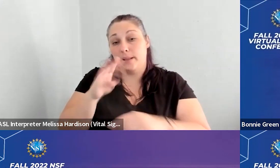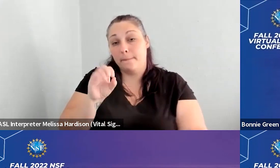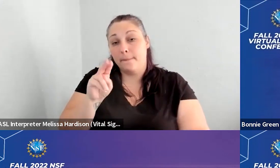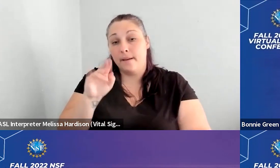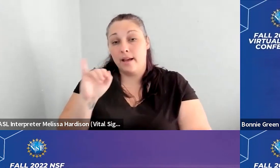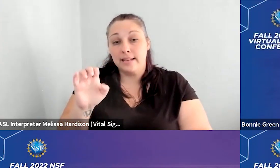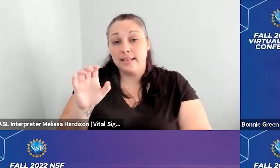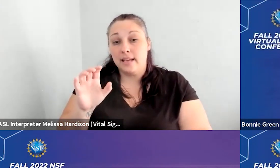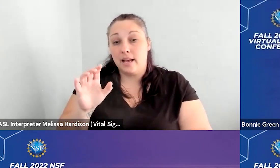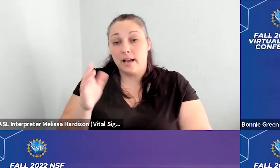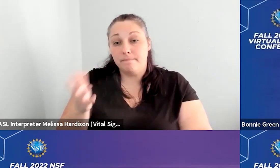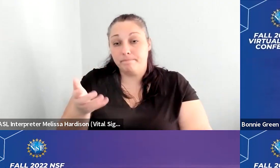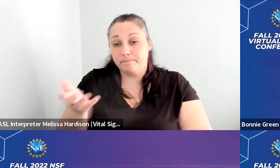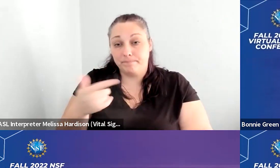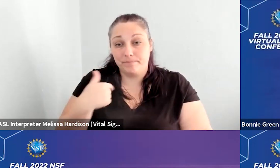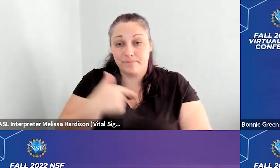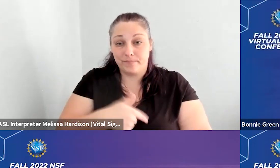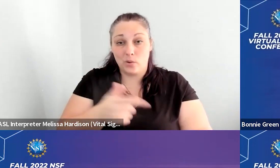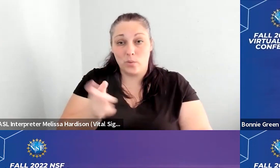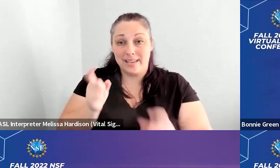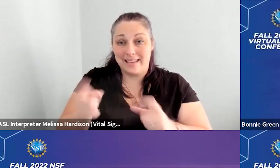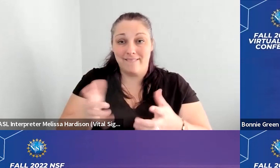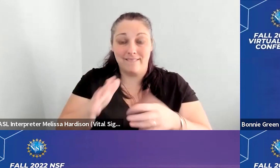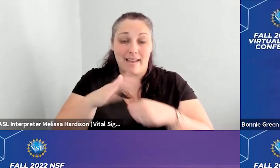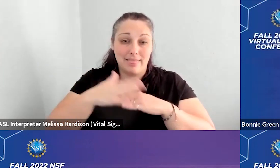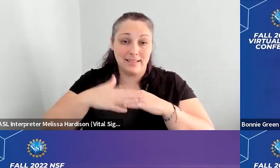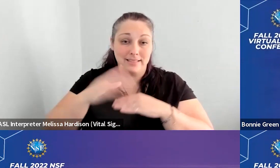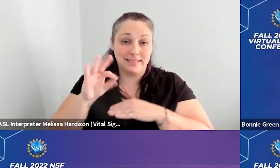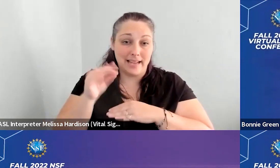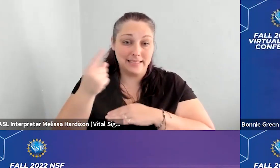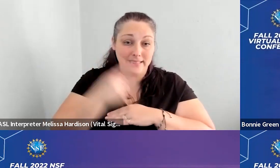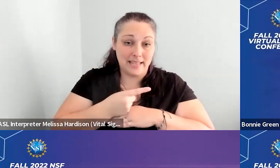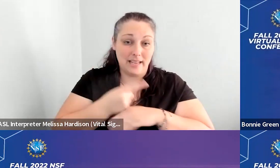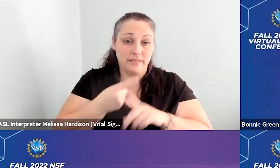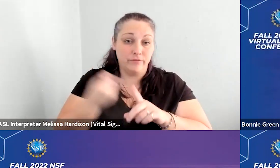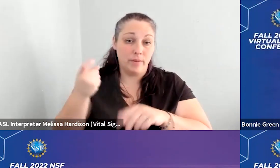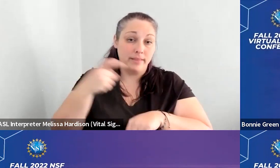we give at least 90 days from the time that the solicitation